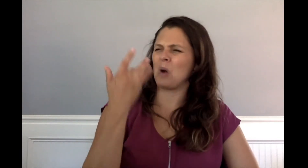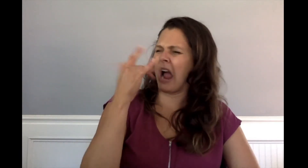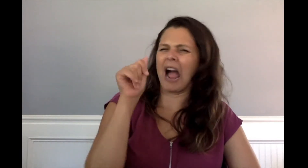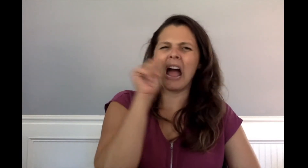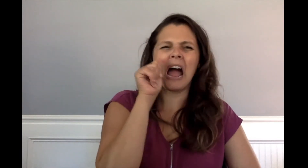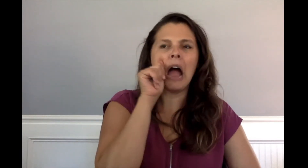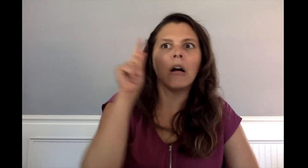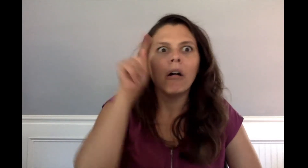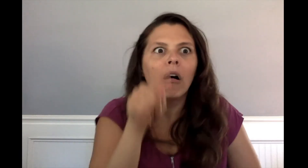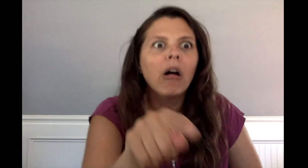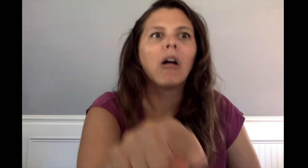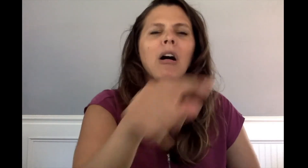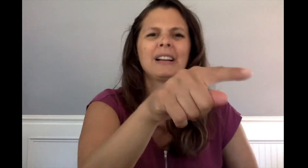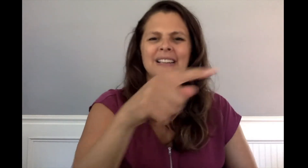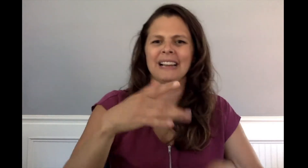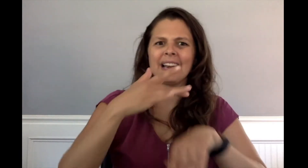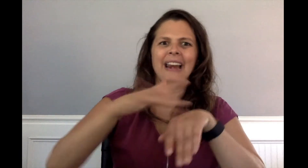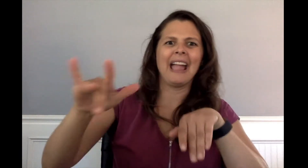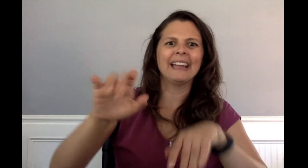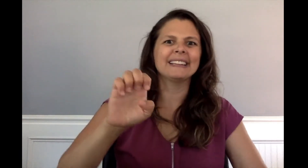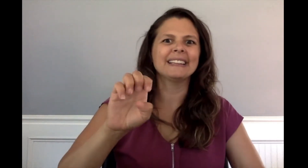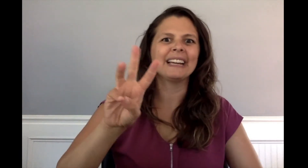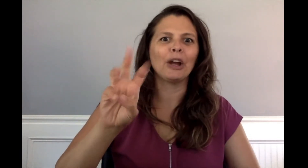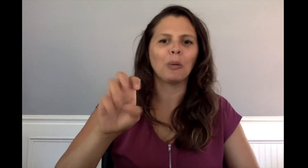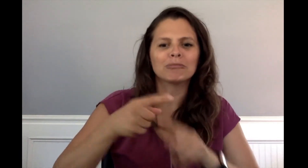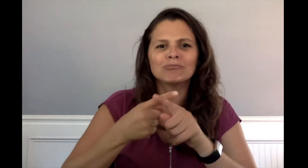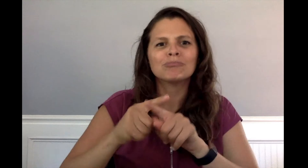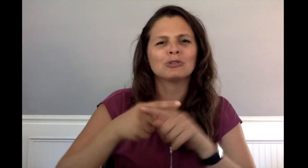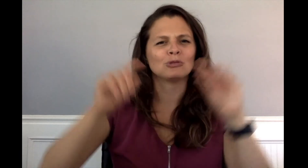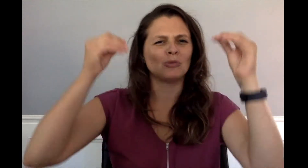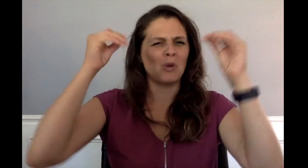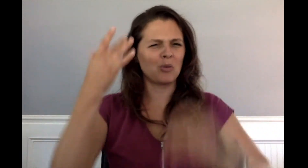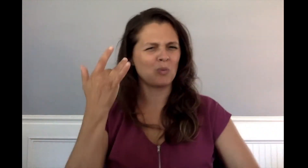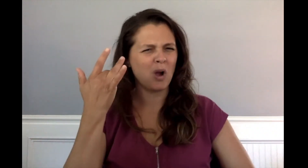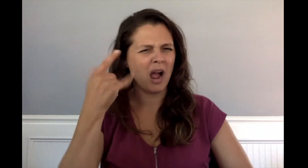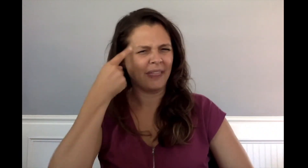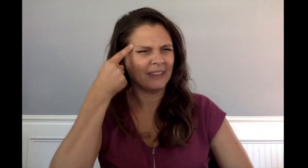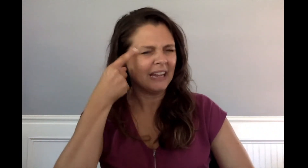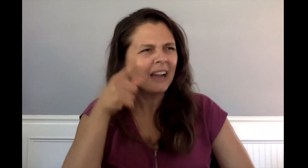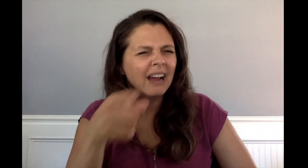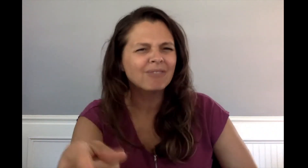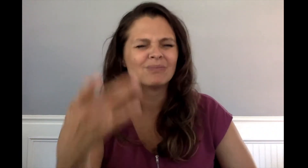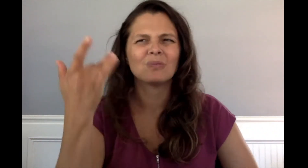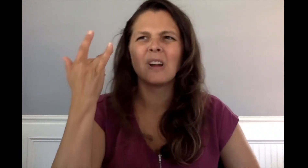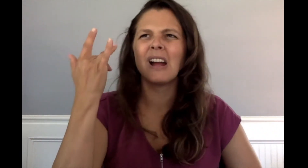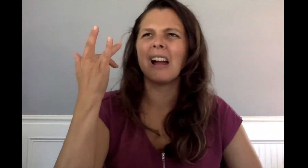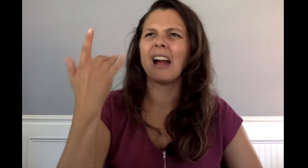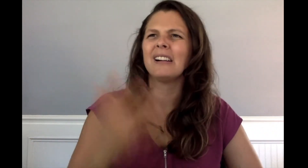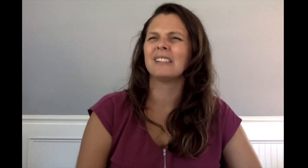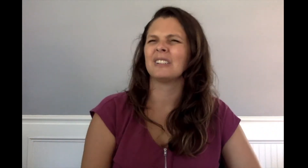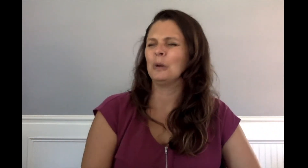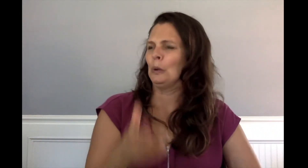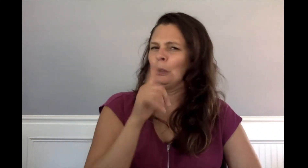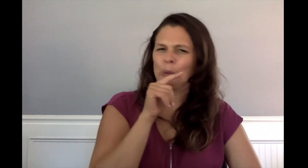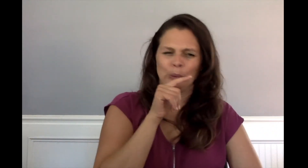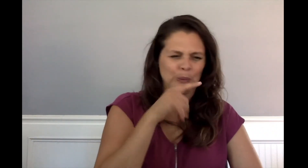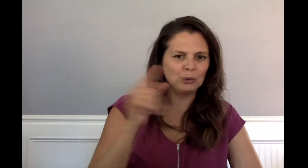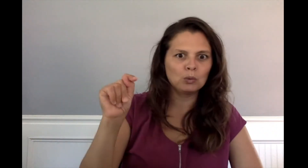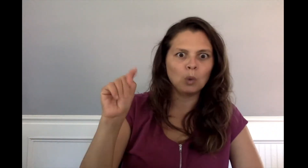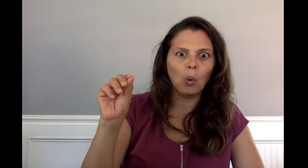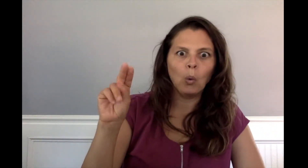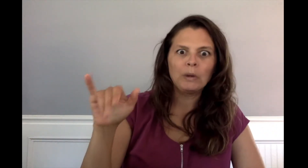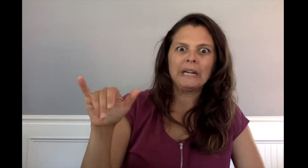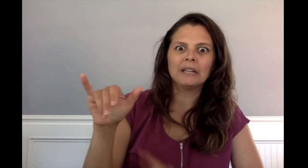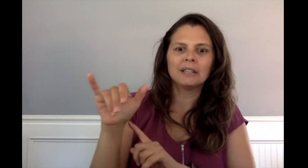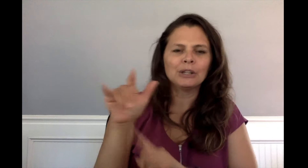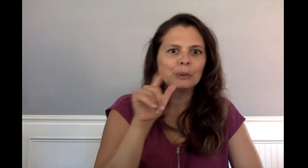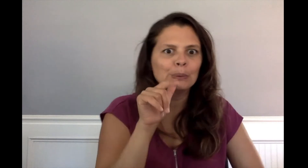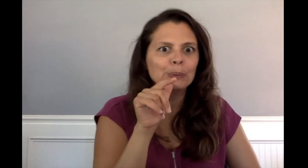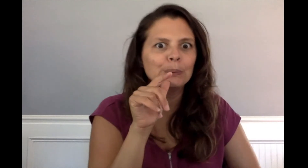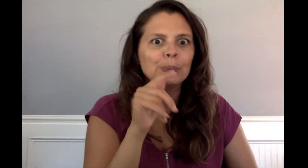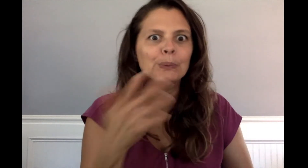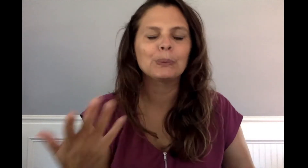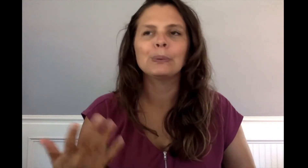Why had Aggie thought it would be at the Naked Ewe? Who was Tony?